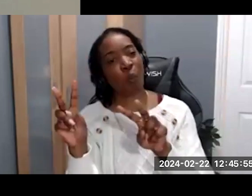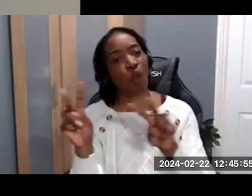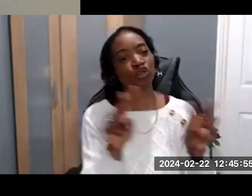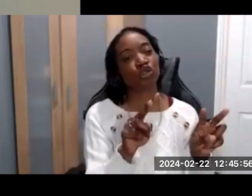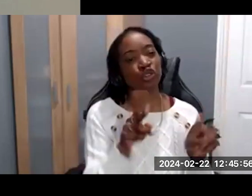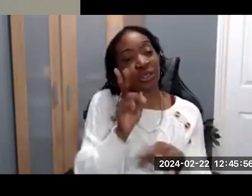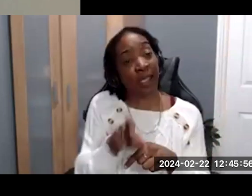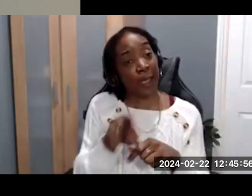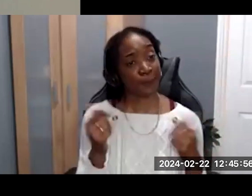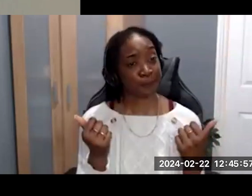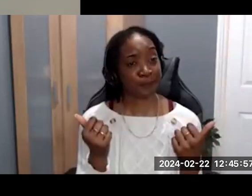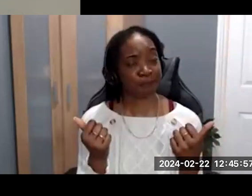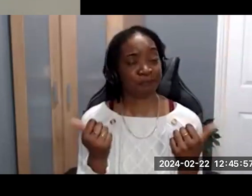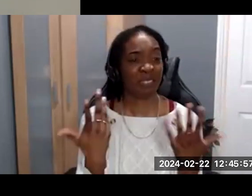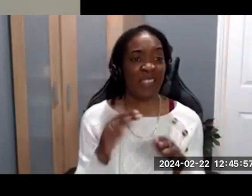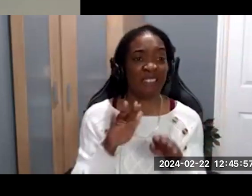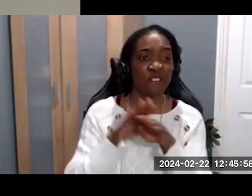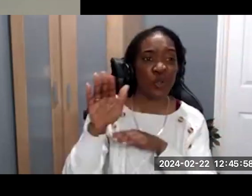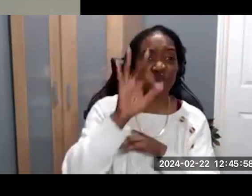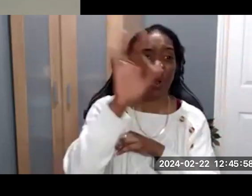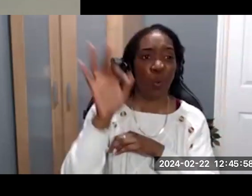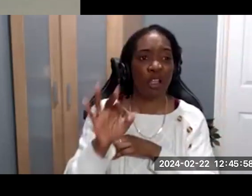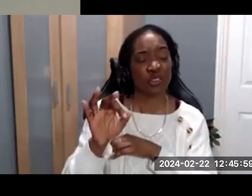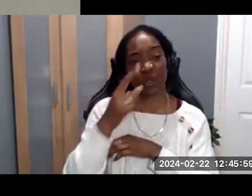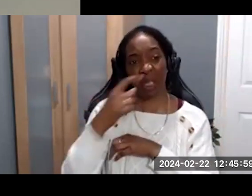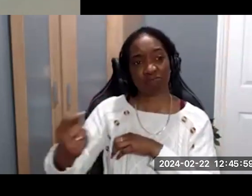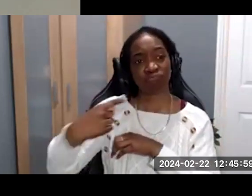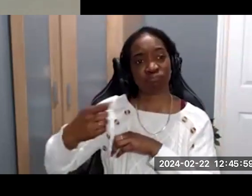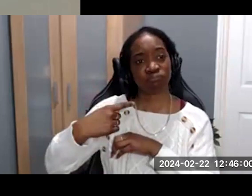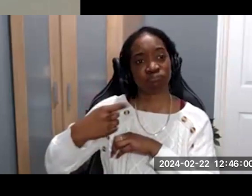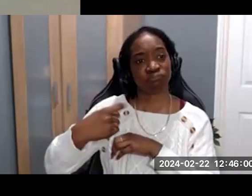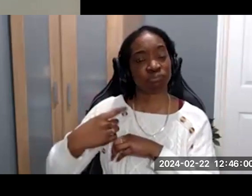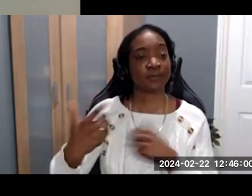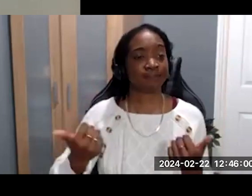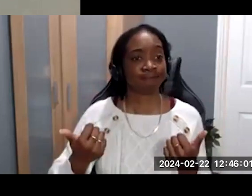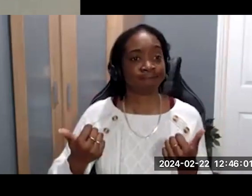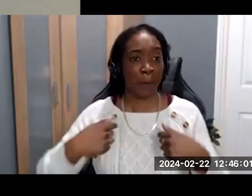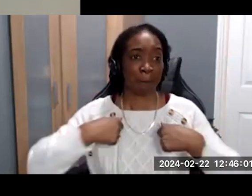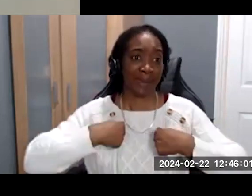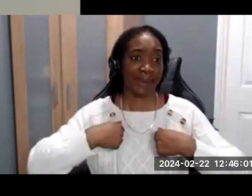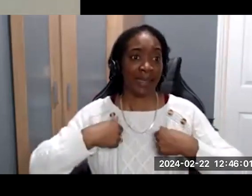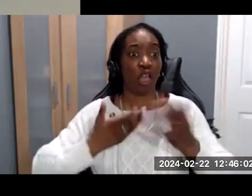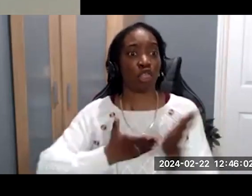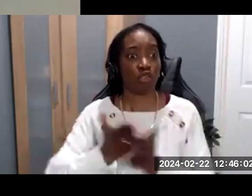and as I said any future questions can then be directed through um to myself via that admin at